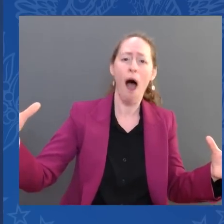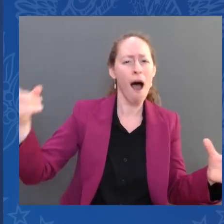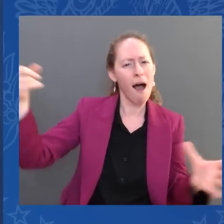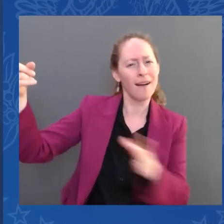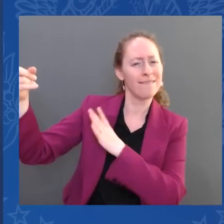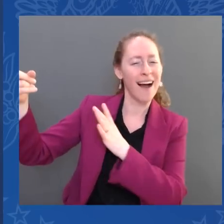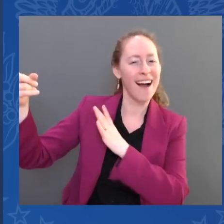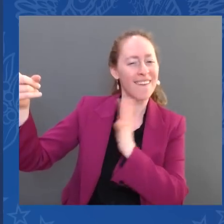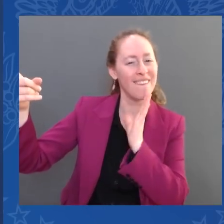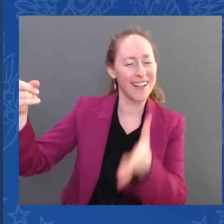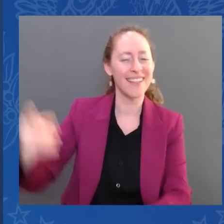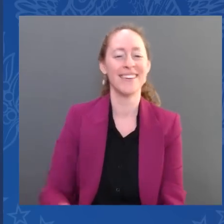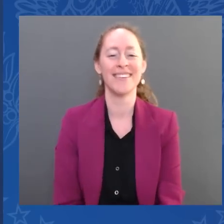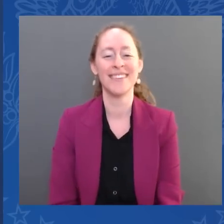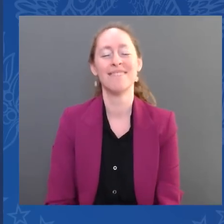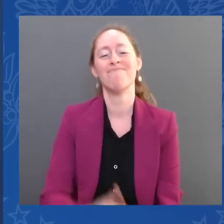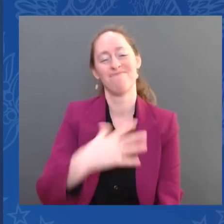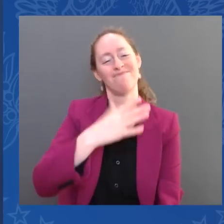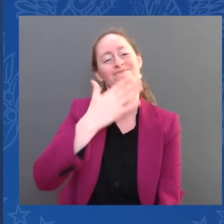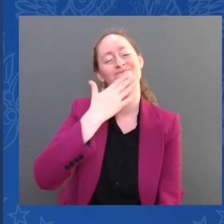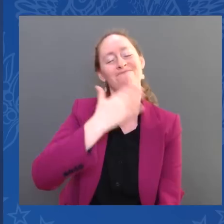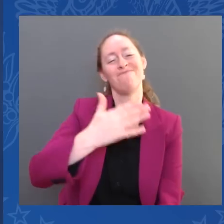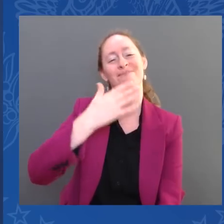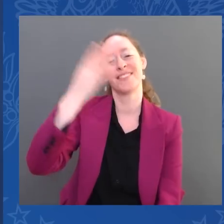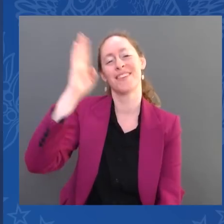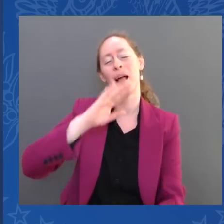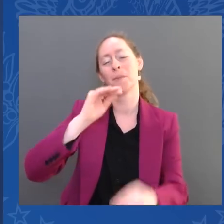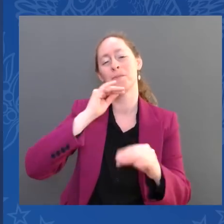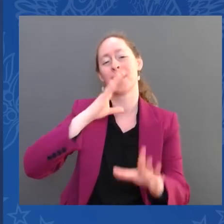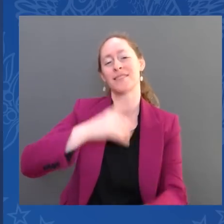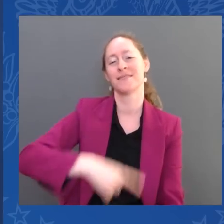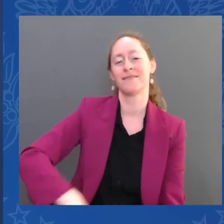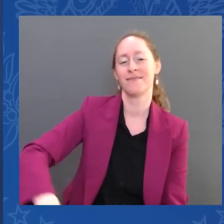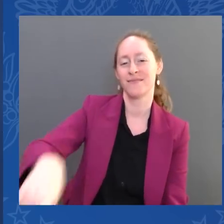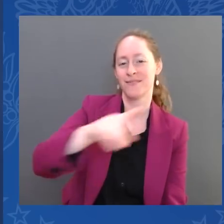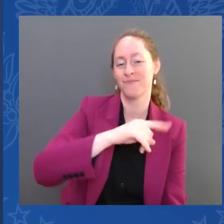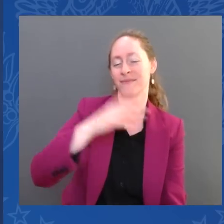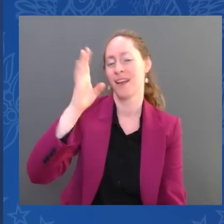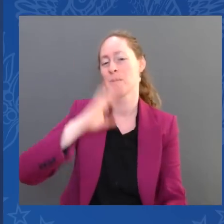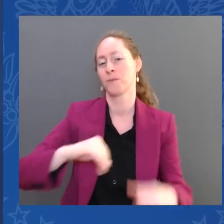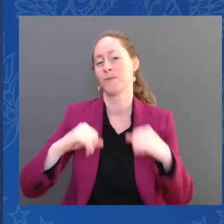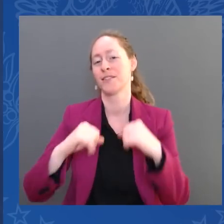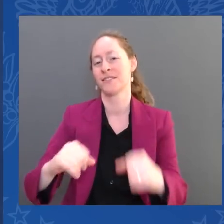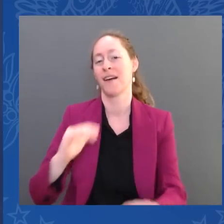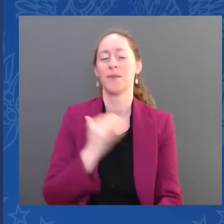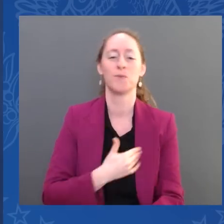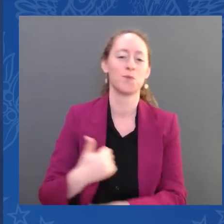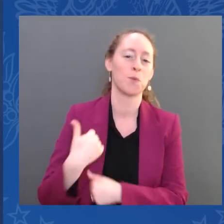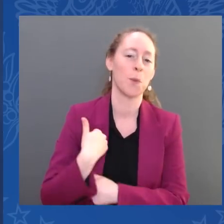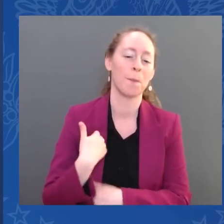I'll take a few questions. Yes. The Press: Mr. President, are you going to Saudi Arabia? The Press: Saudi Arabia, sir? The President: Let me answer her -- The Press: Mr. President, Elon Musk has asked --